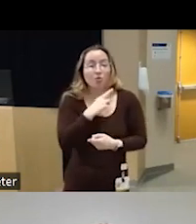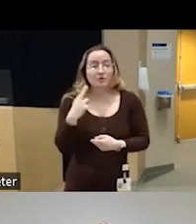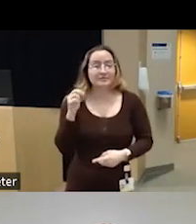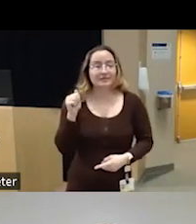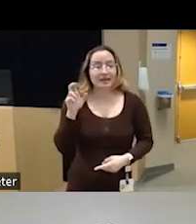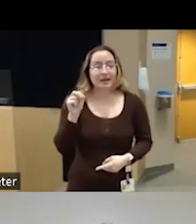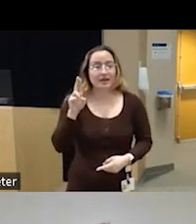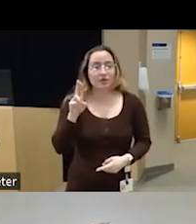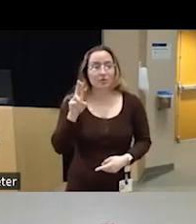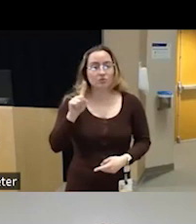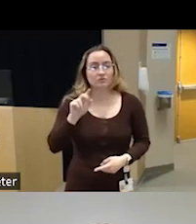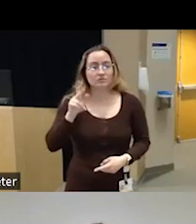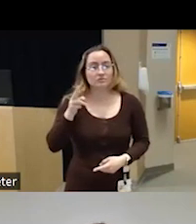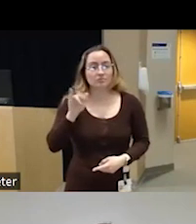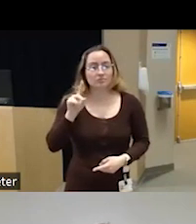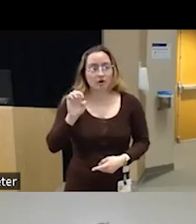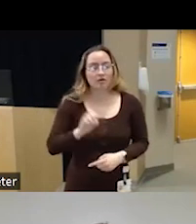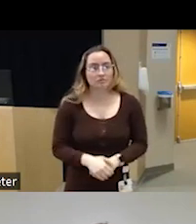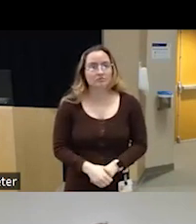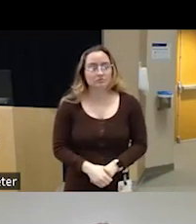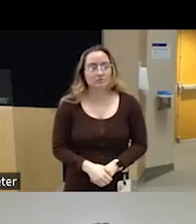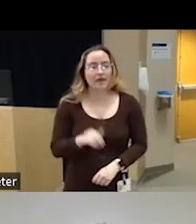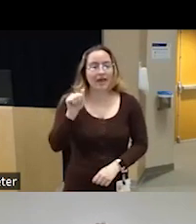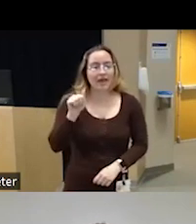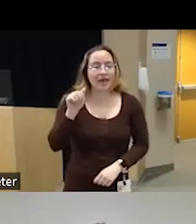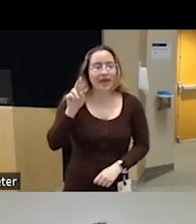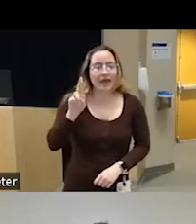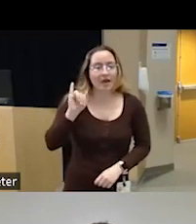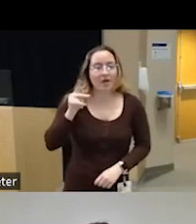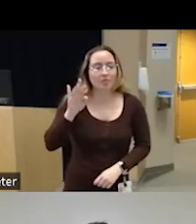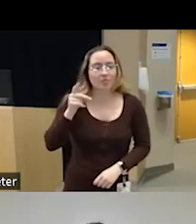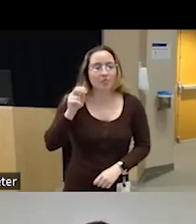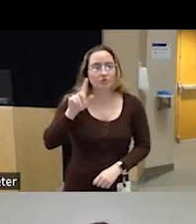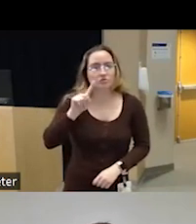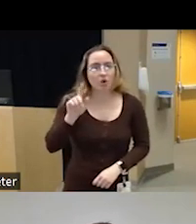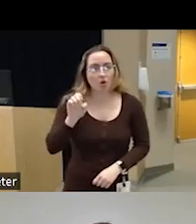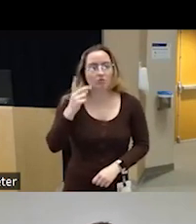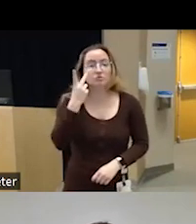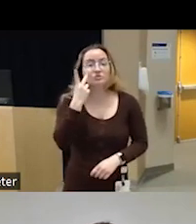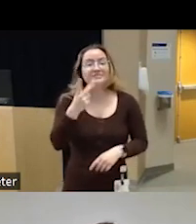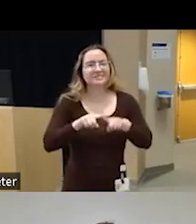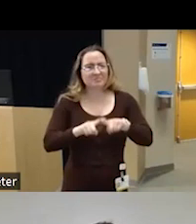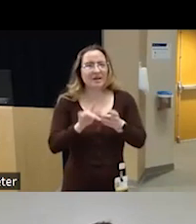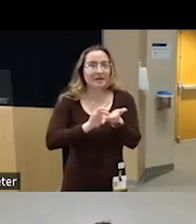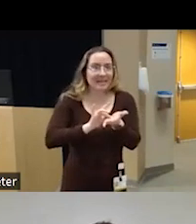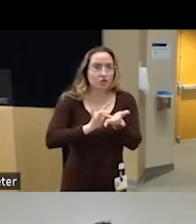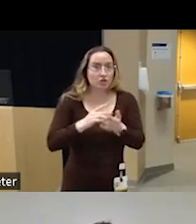so your choice of medication will make a difference in the risk that patients are experiencing.